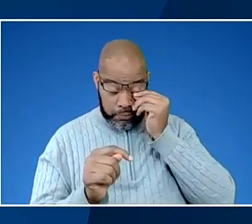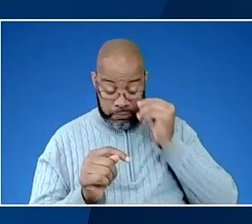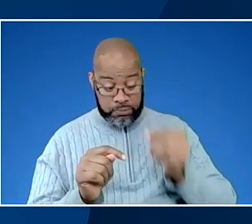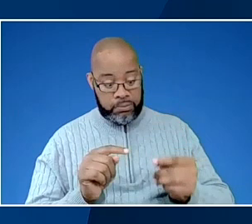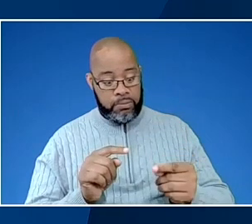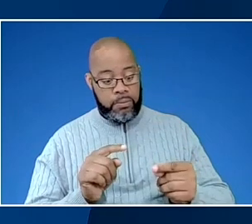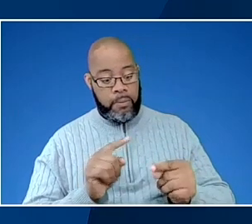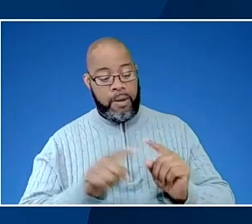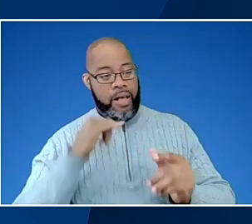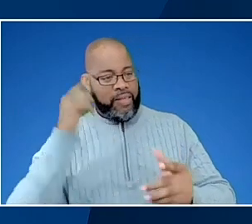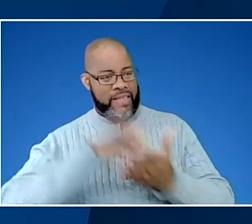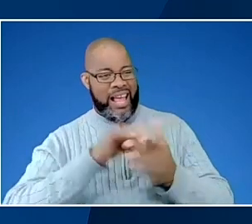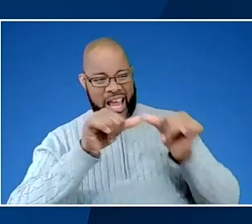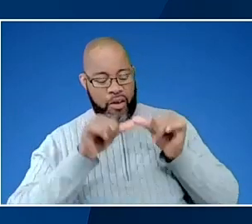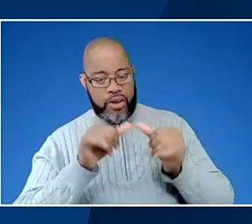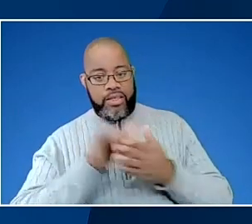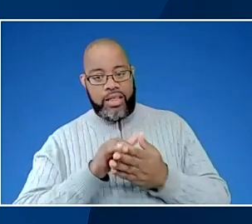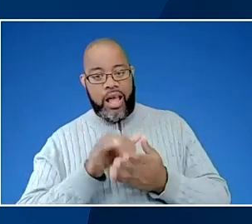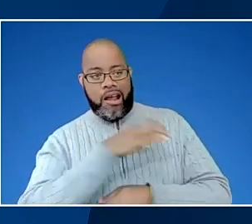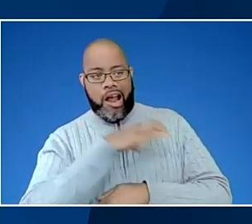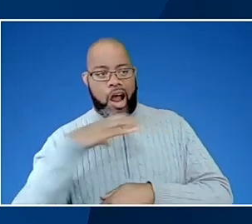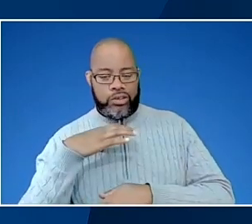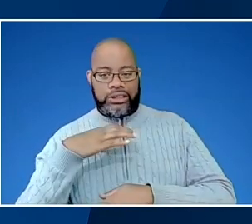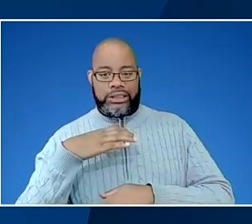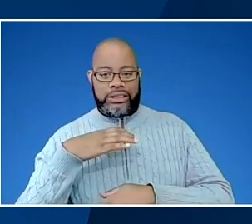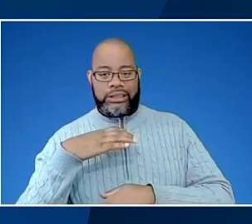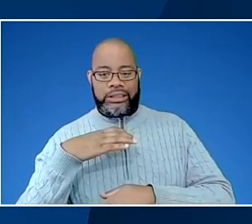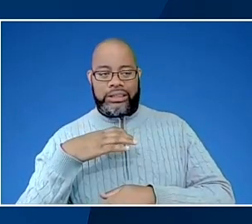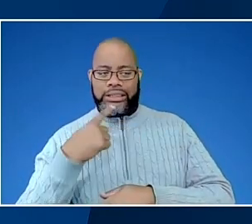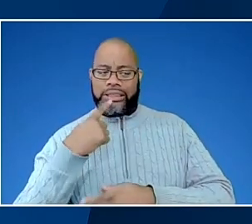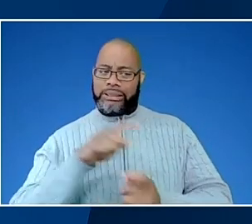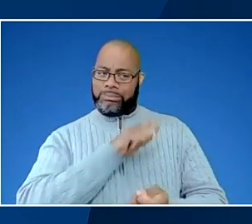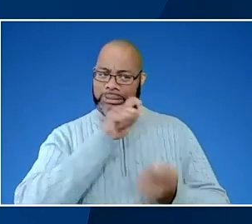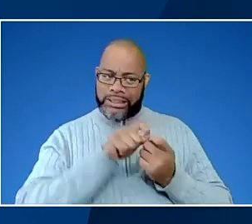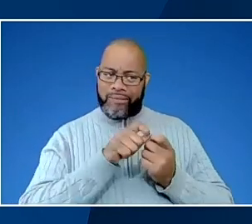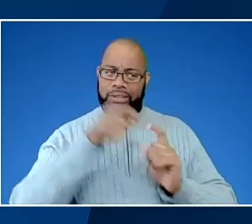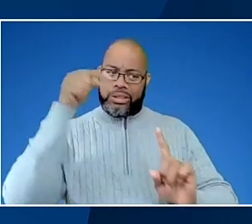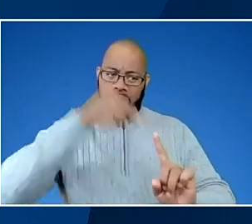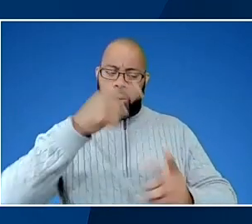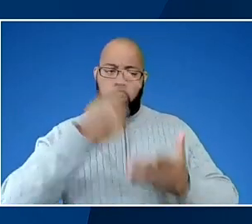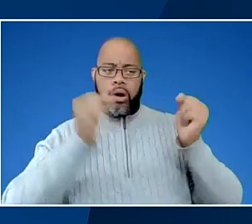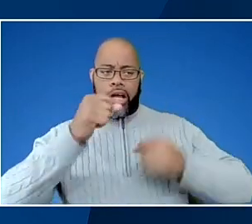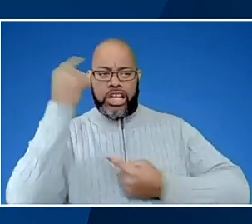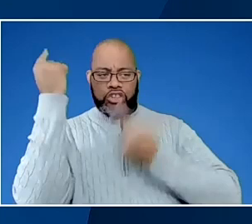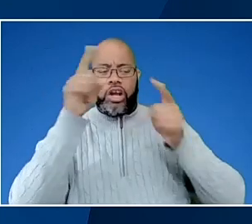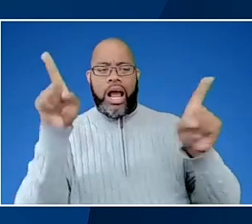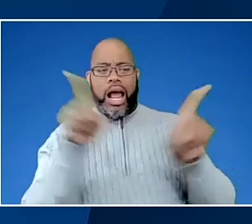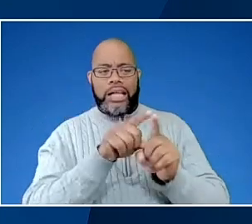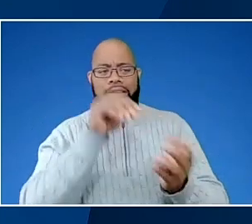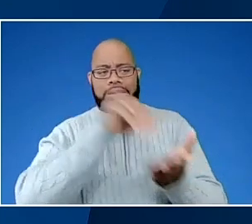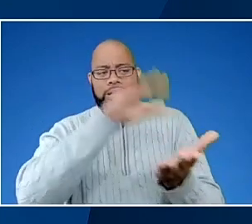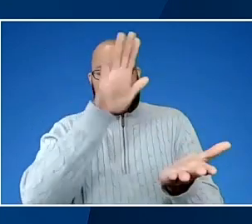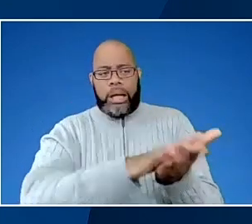unfortunately, where Congress has said specifically what we can consider as documentation of status as a low-income